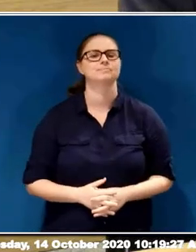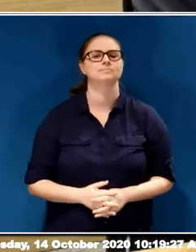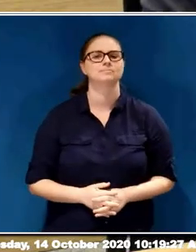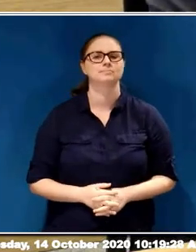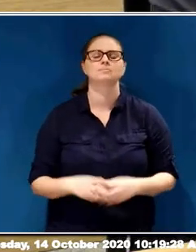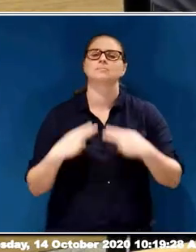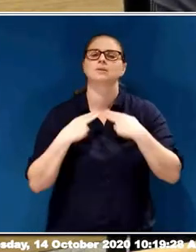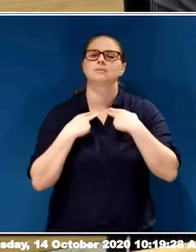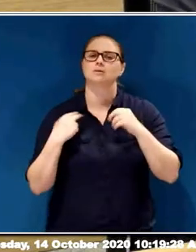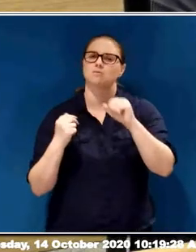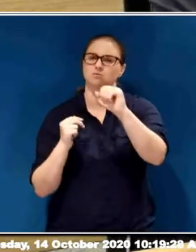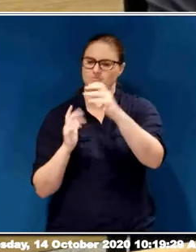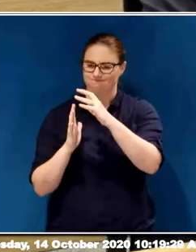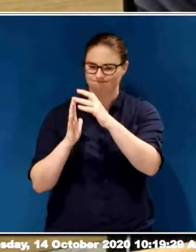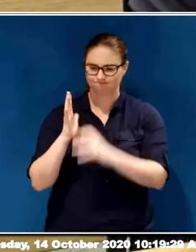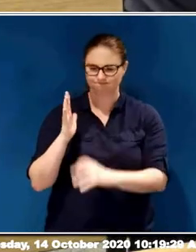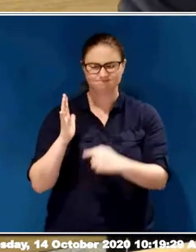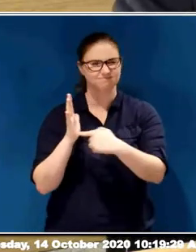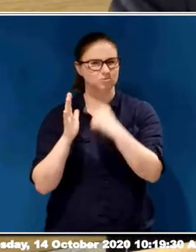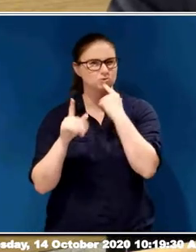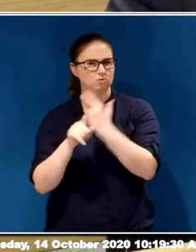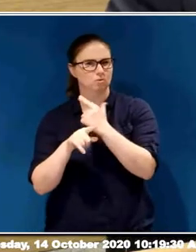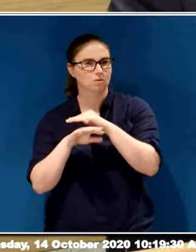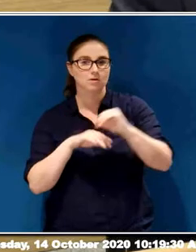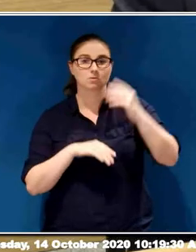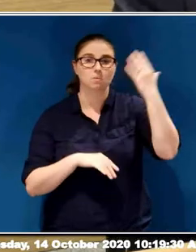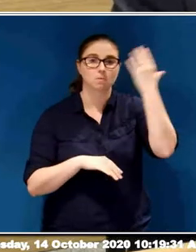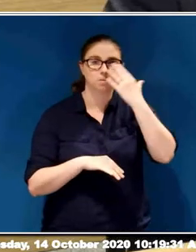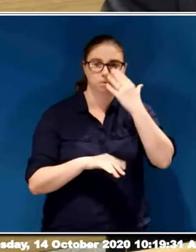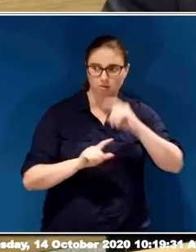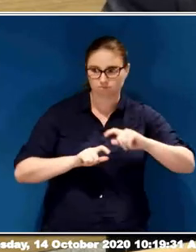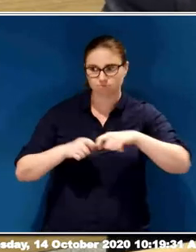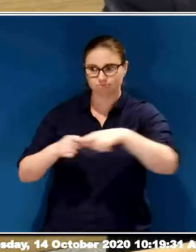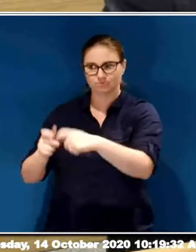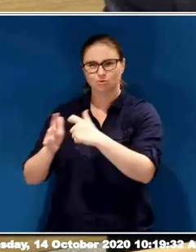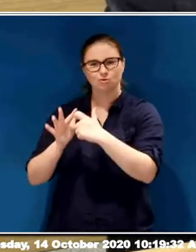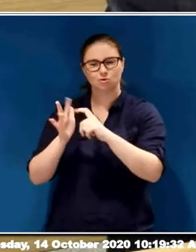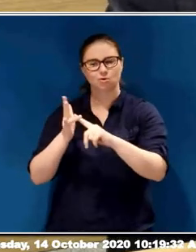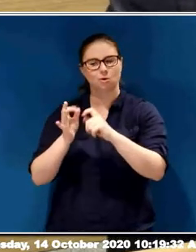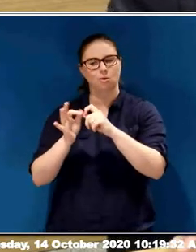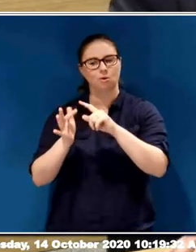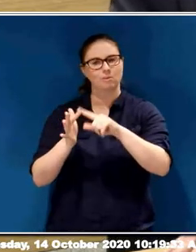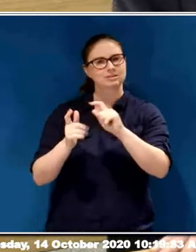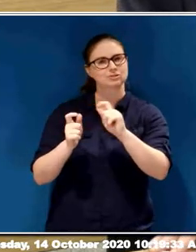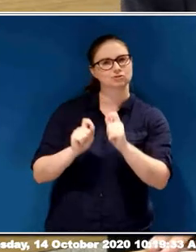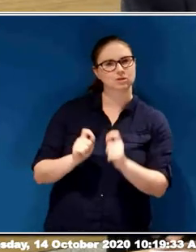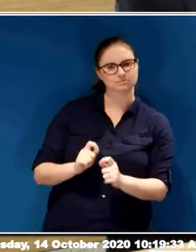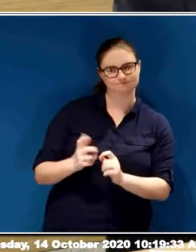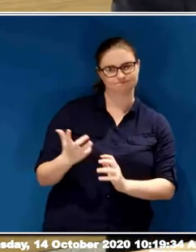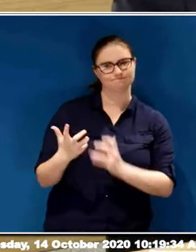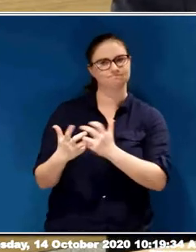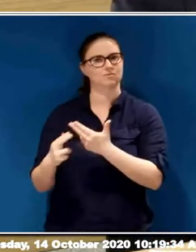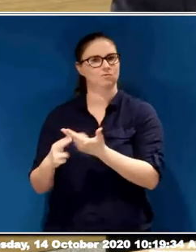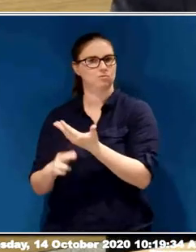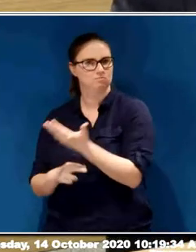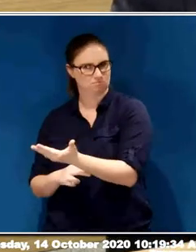that the school provided to him and these included, he had an individual support plan, didn't he? That's correct.